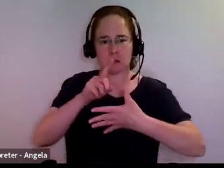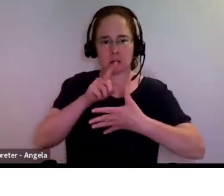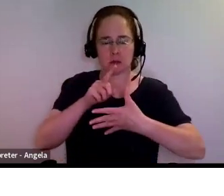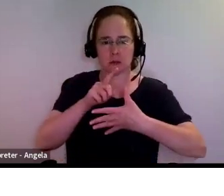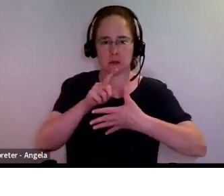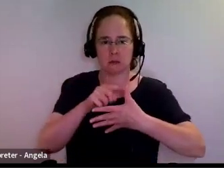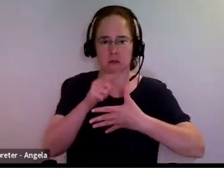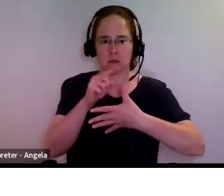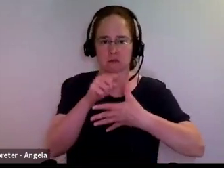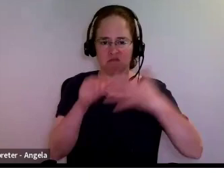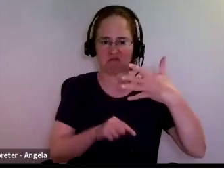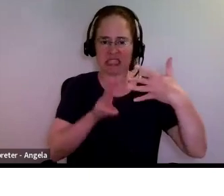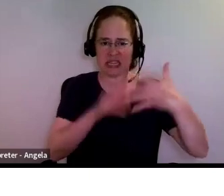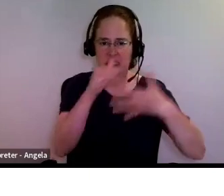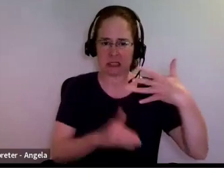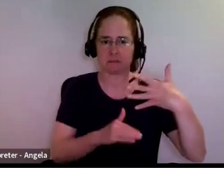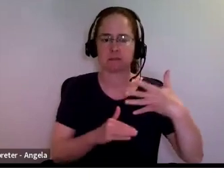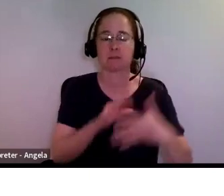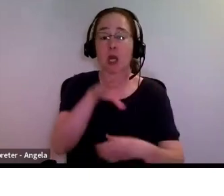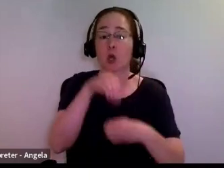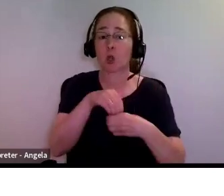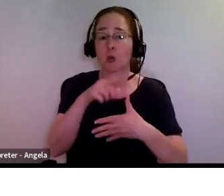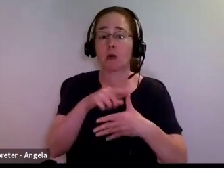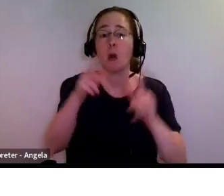screen there, and they include person centered planning,